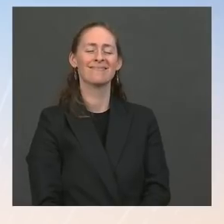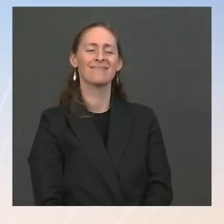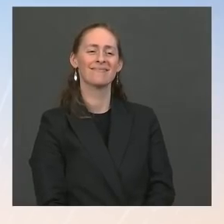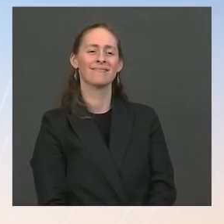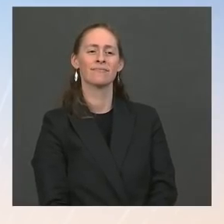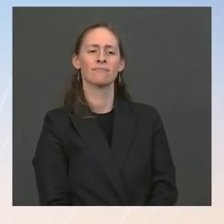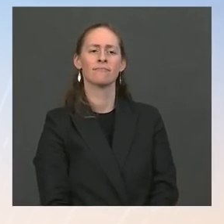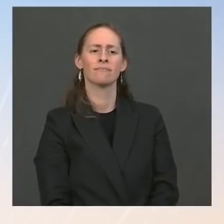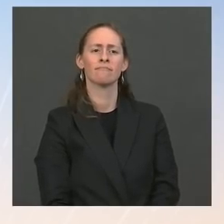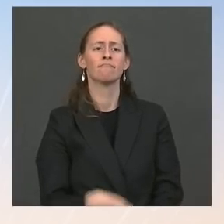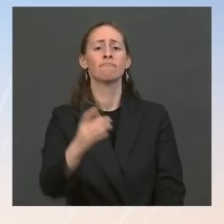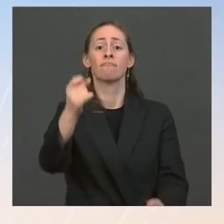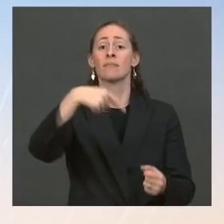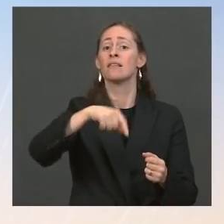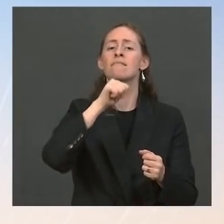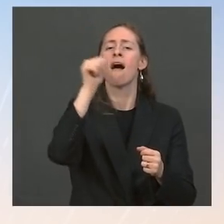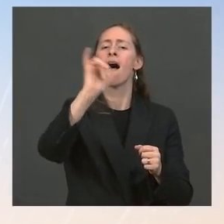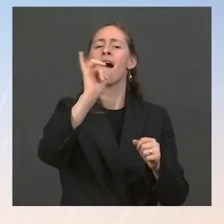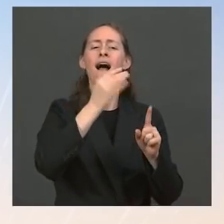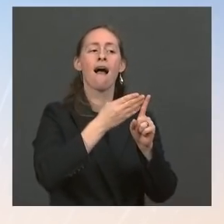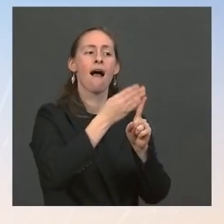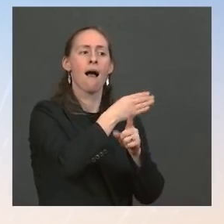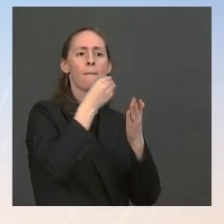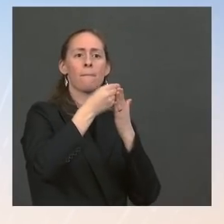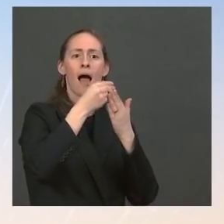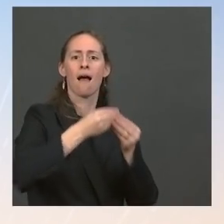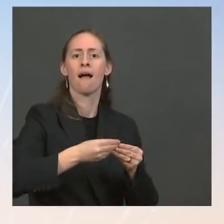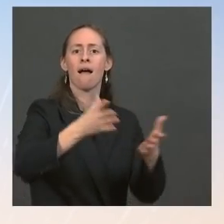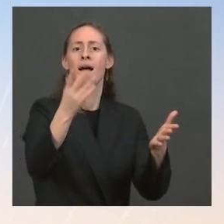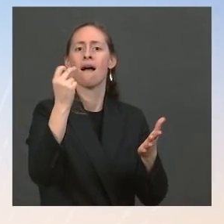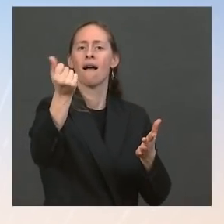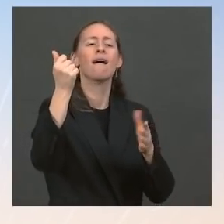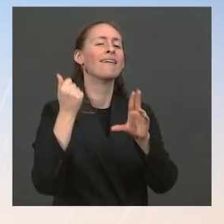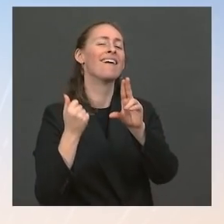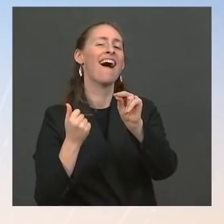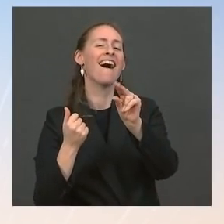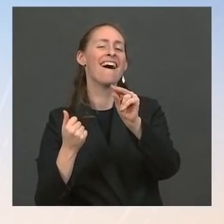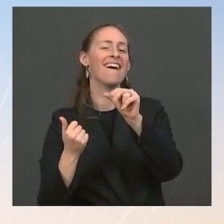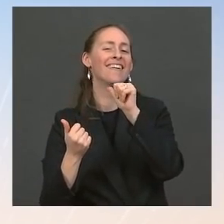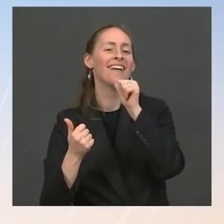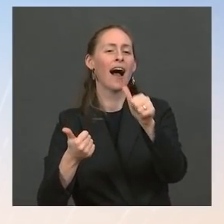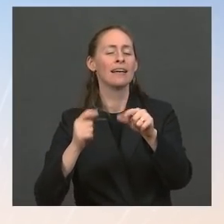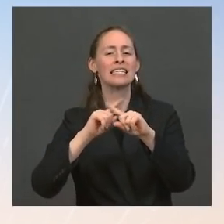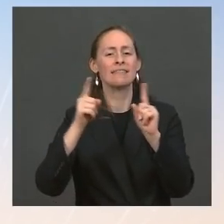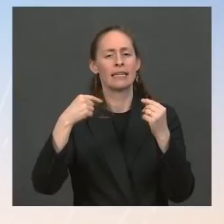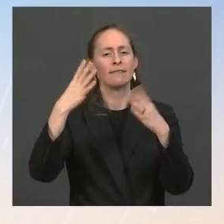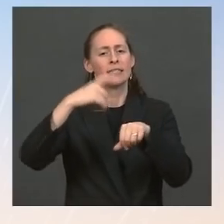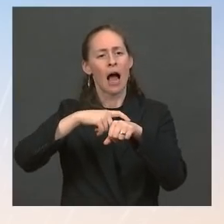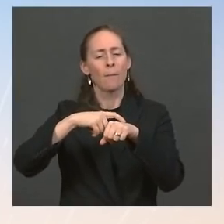this is designed to be something that is spent out over time. What the President feels this bill is going to help do